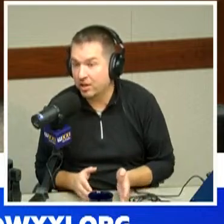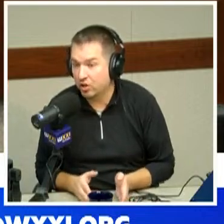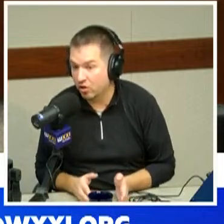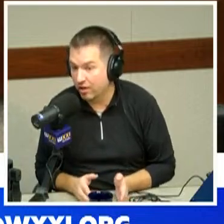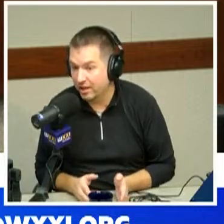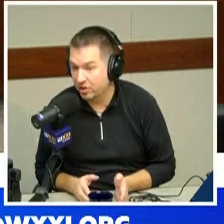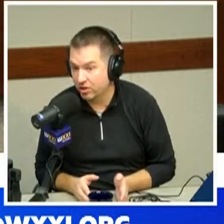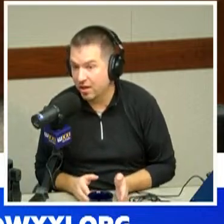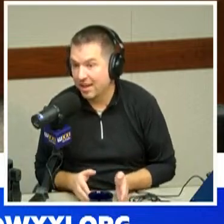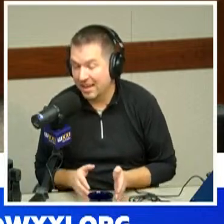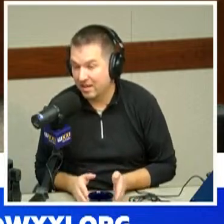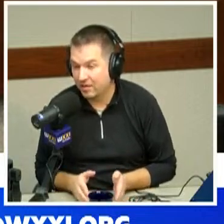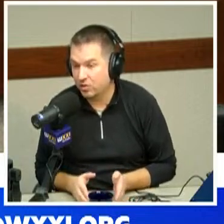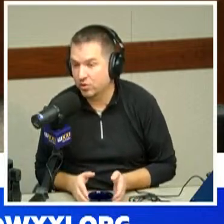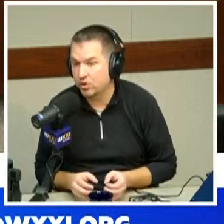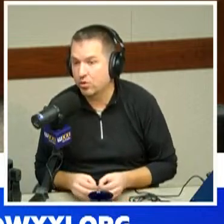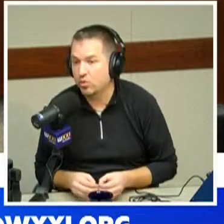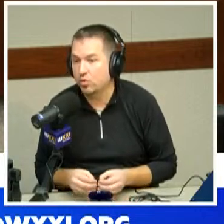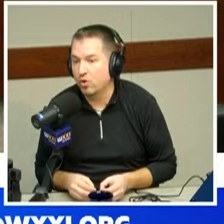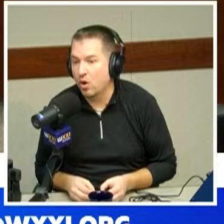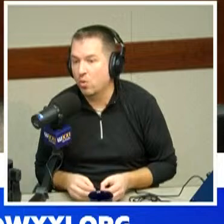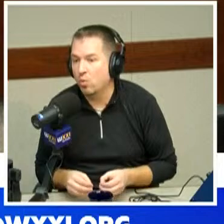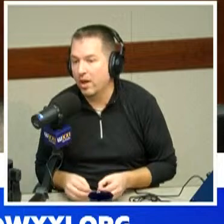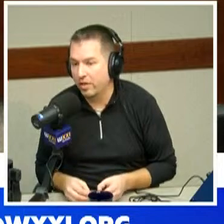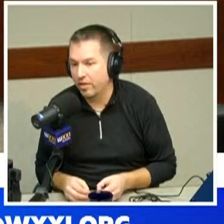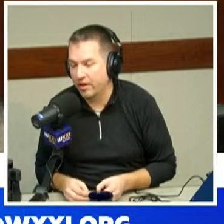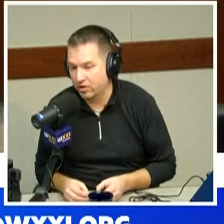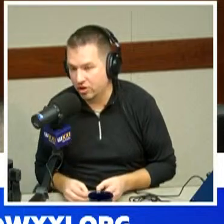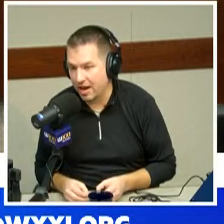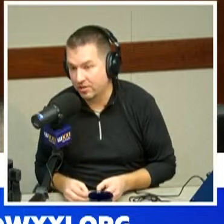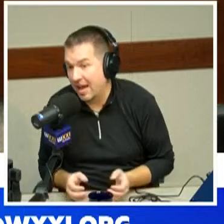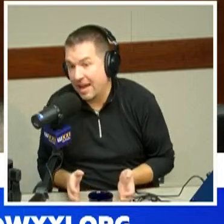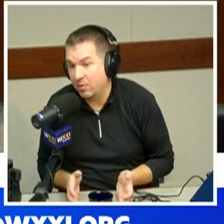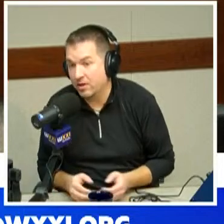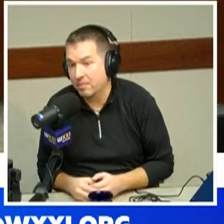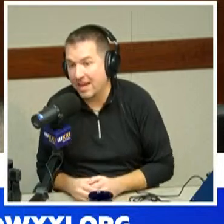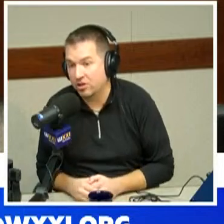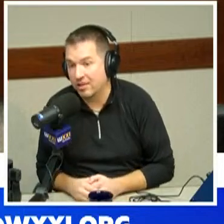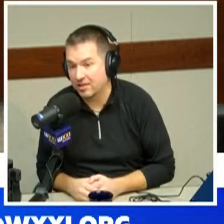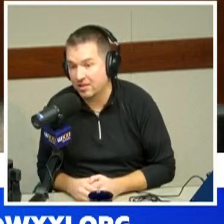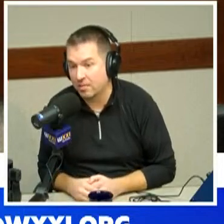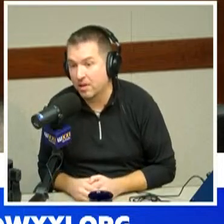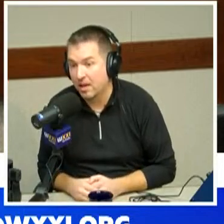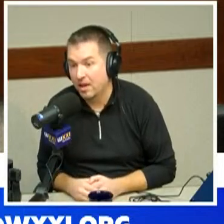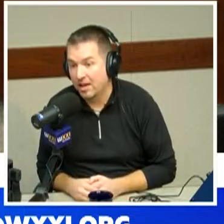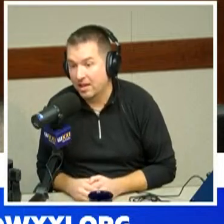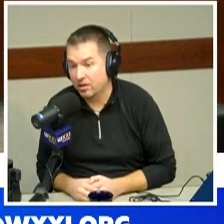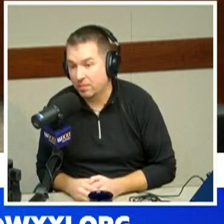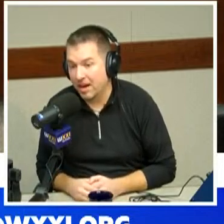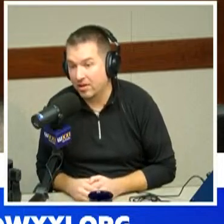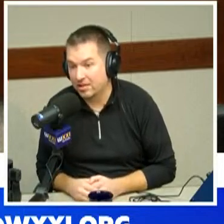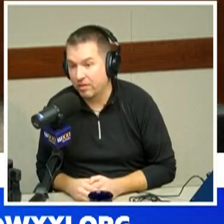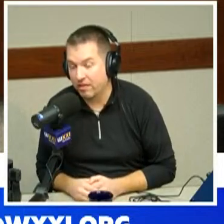encourage individuals to grow with their child I I would imagine that some hearing parents if they